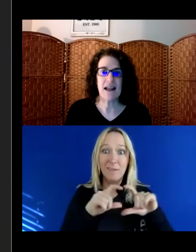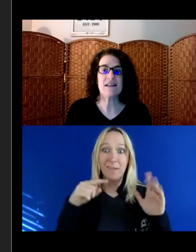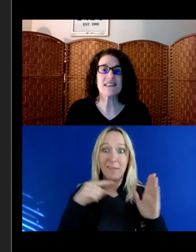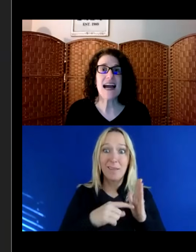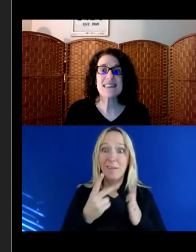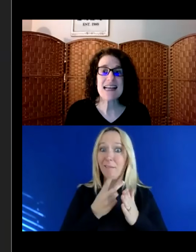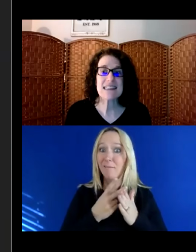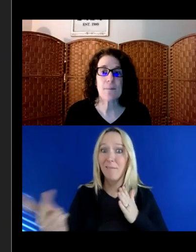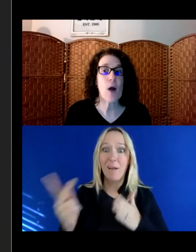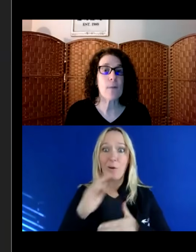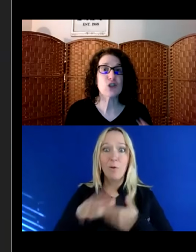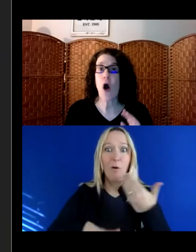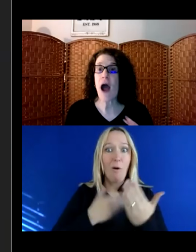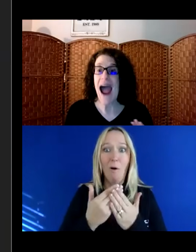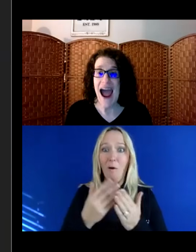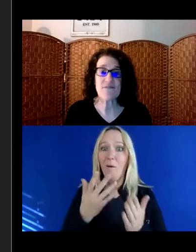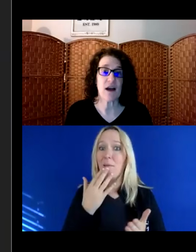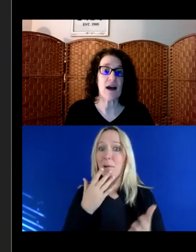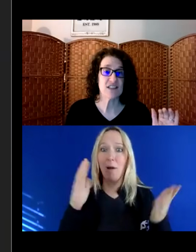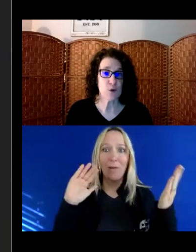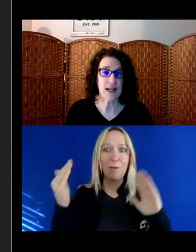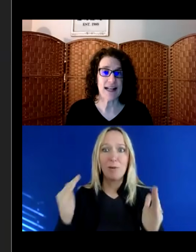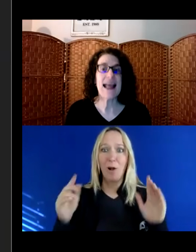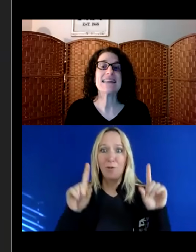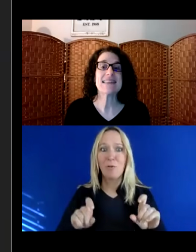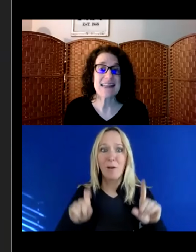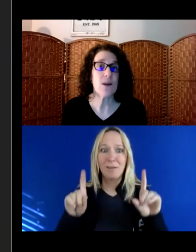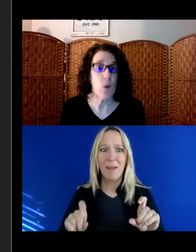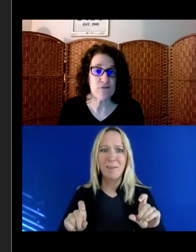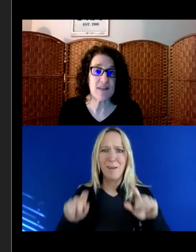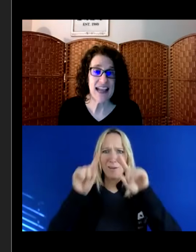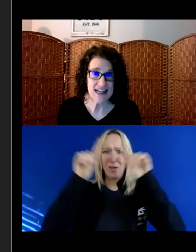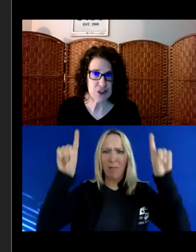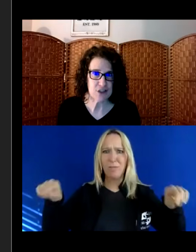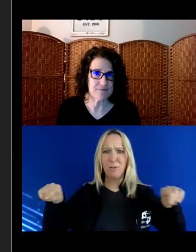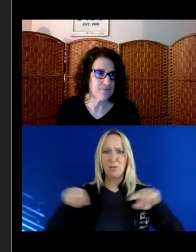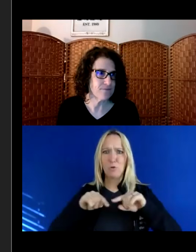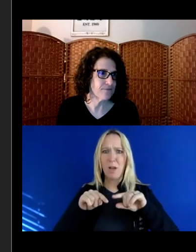The size takes up almost half of the screen and takes away from the action.